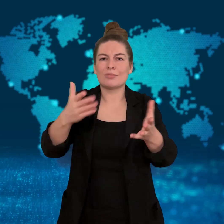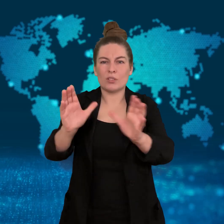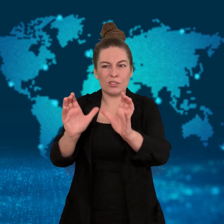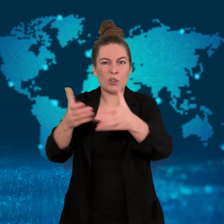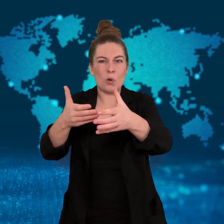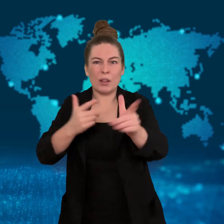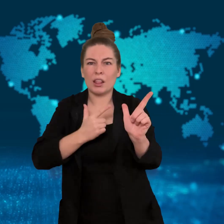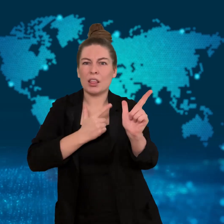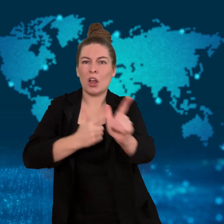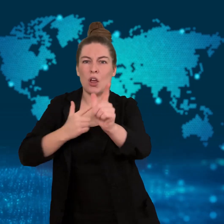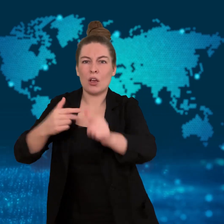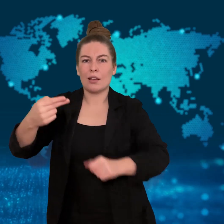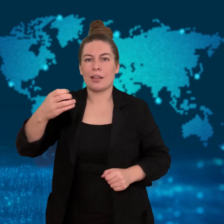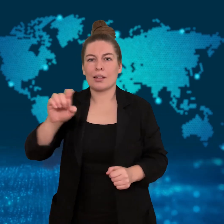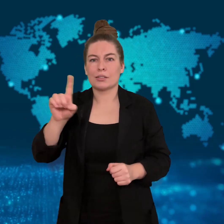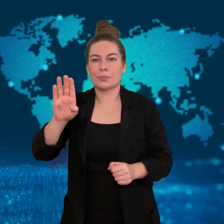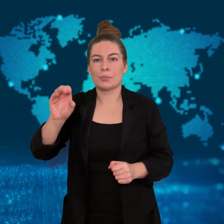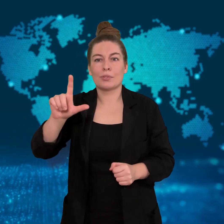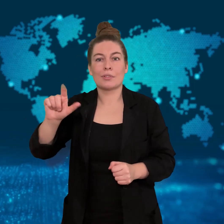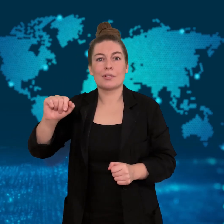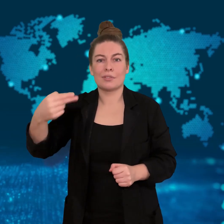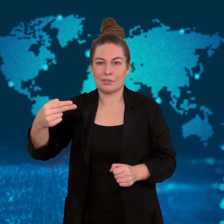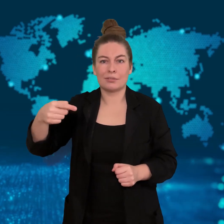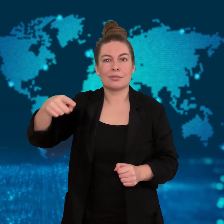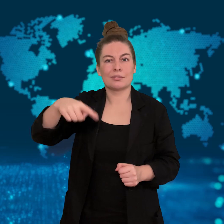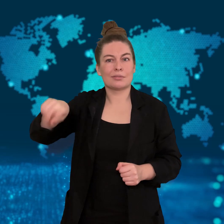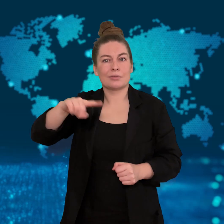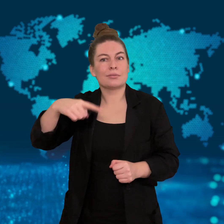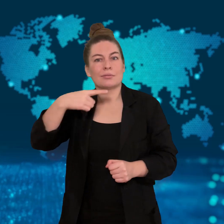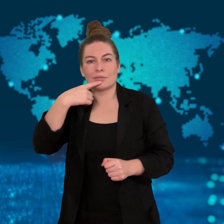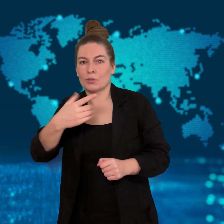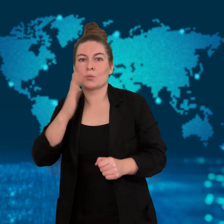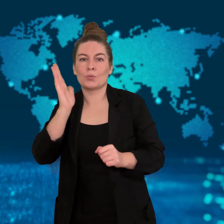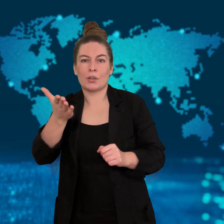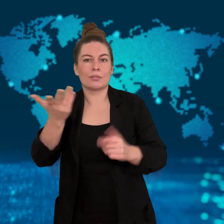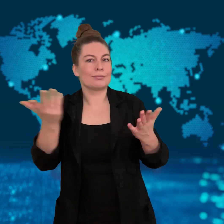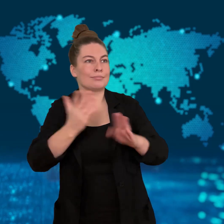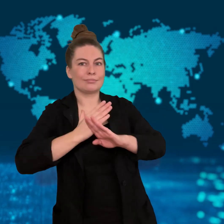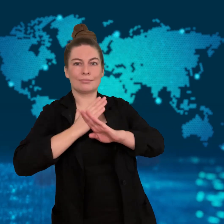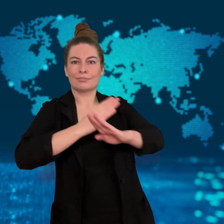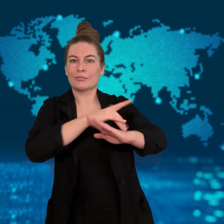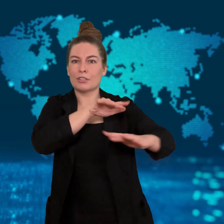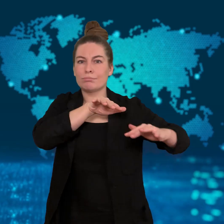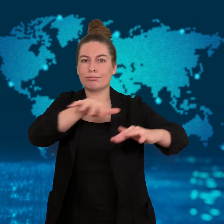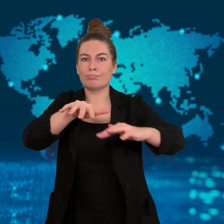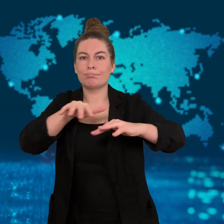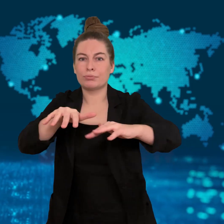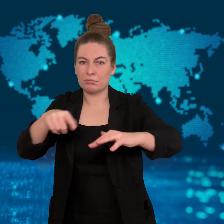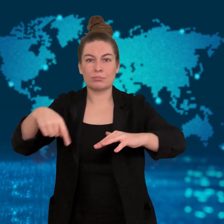Hezbollah, one of the targeted militias has said it will suspend its attacks -